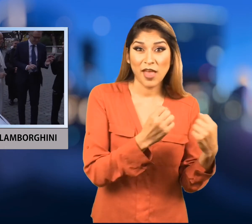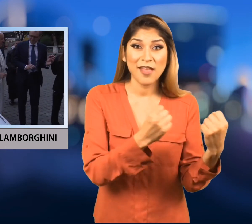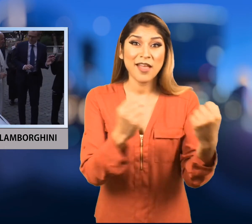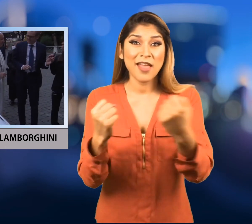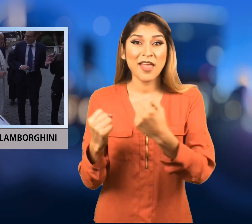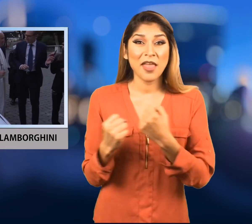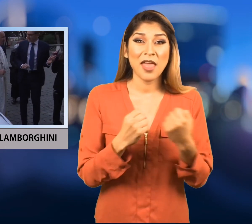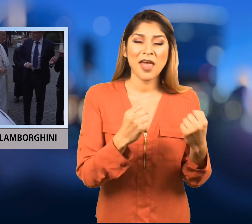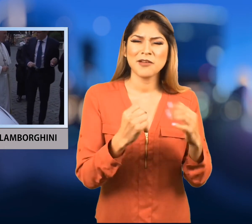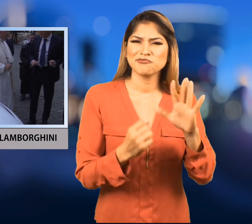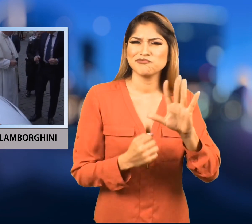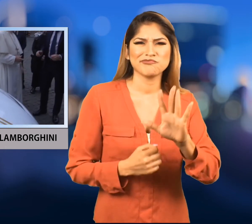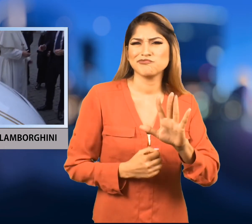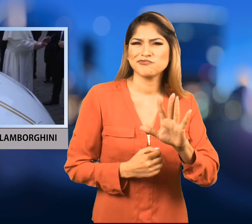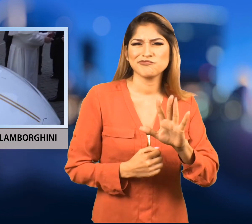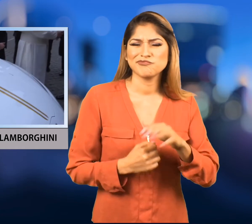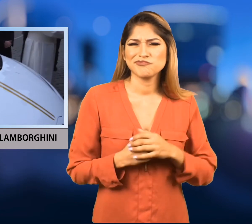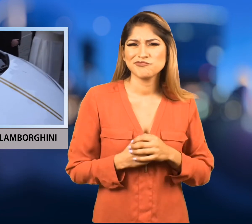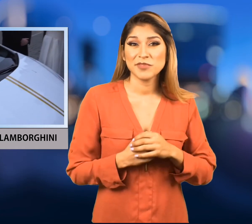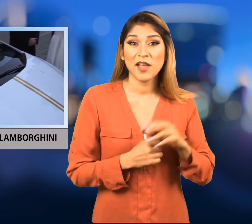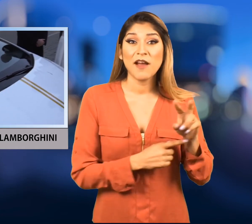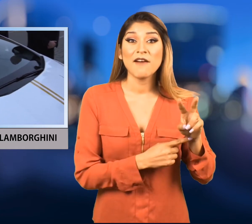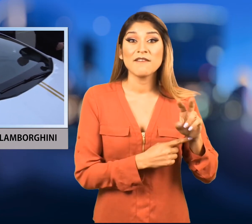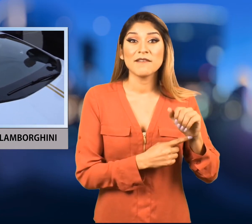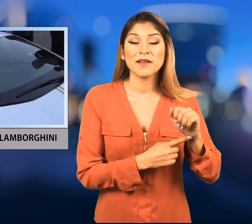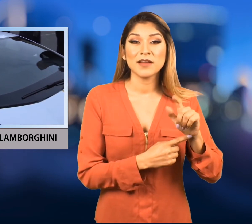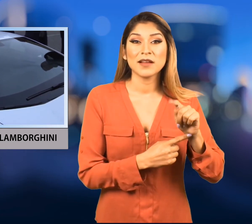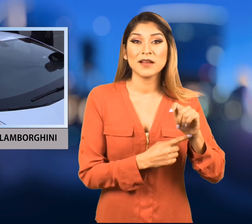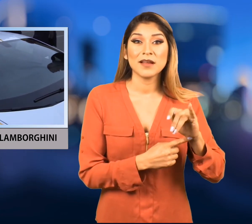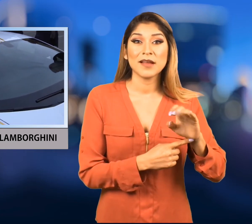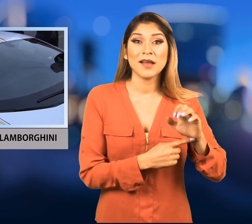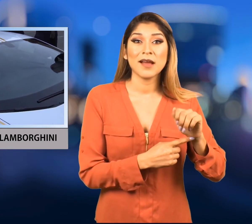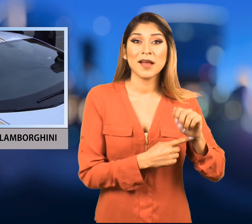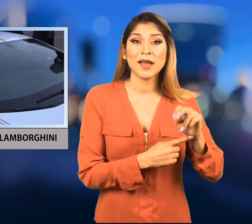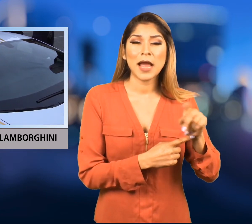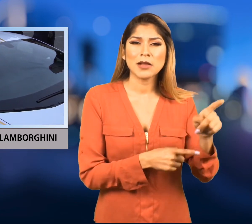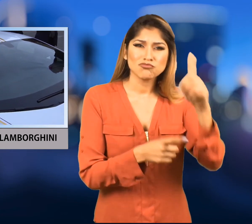for him to drive. The Vatican will